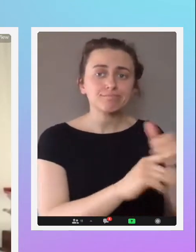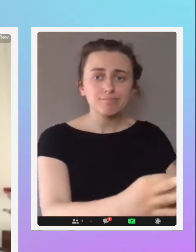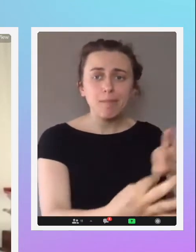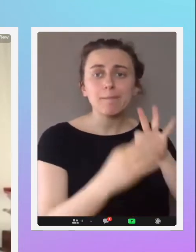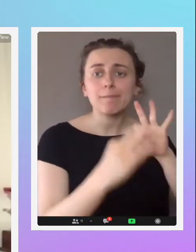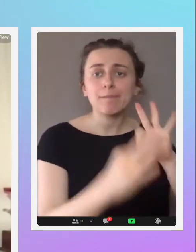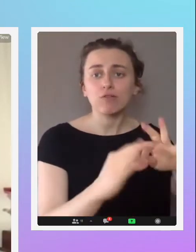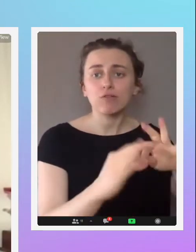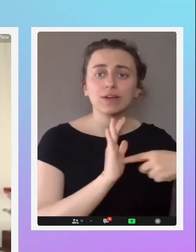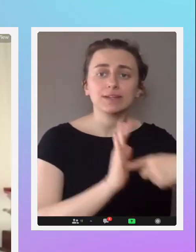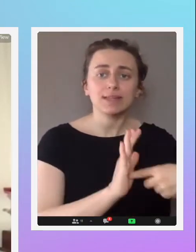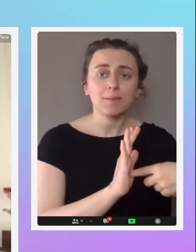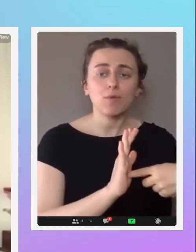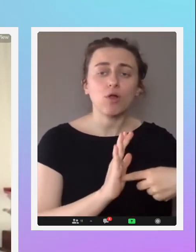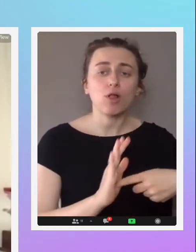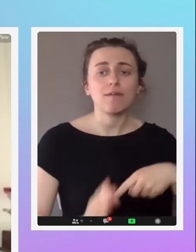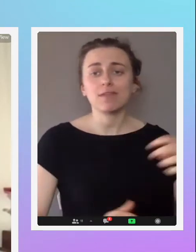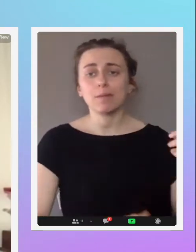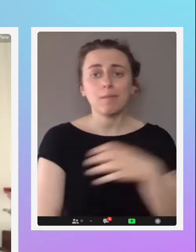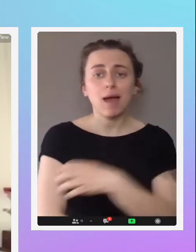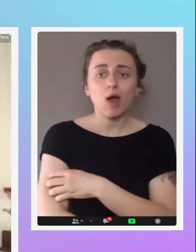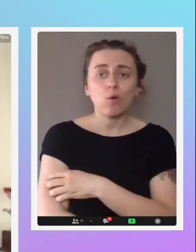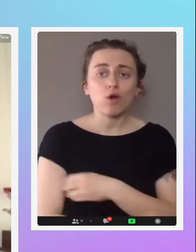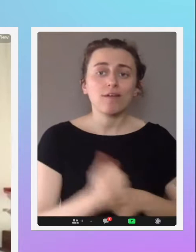of the power of assistive technology